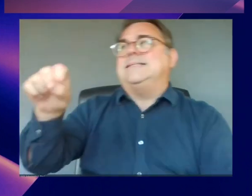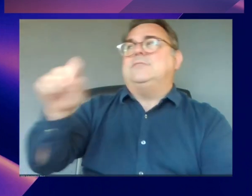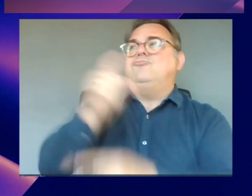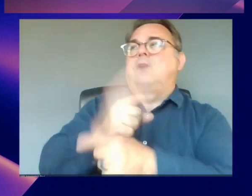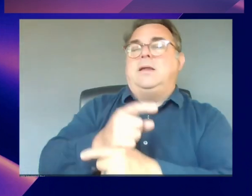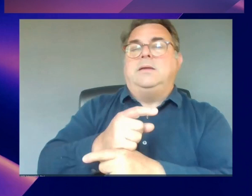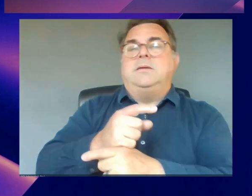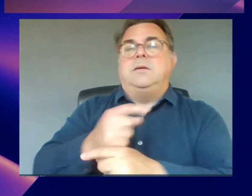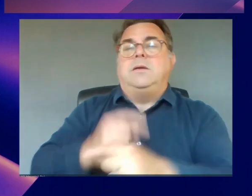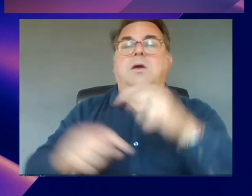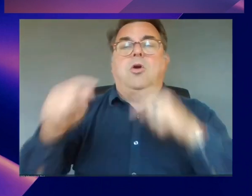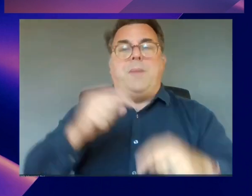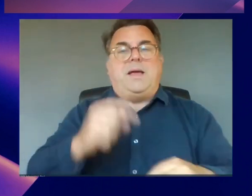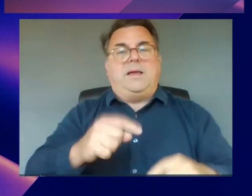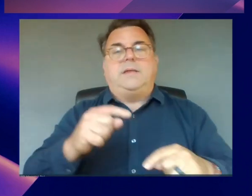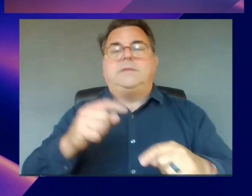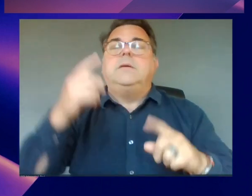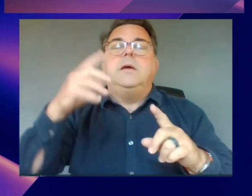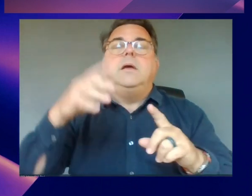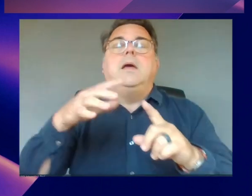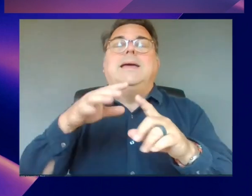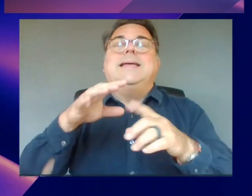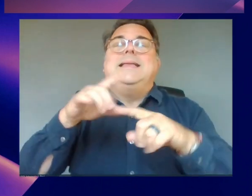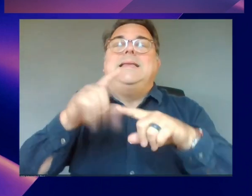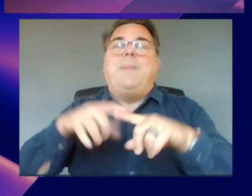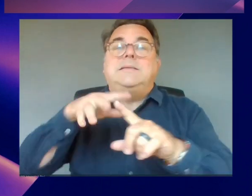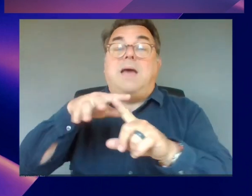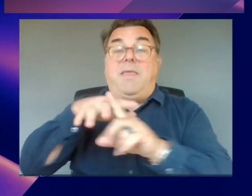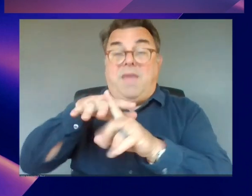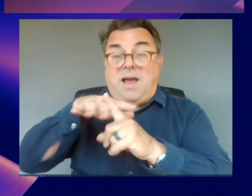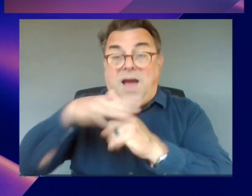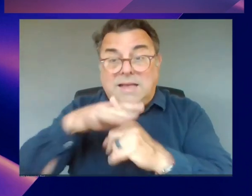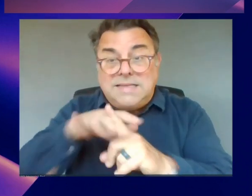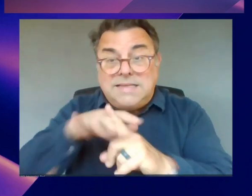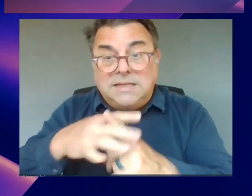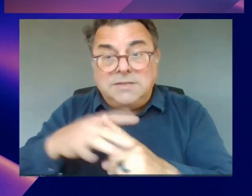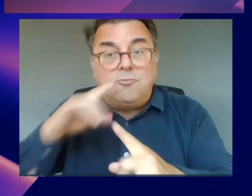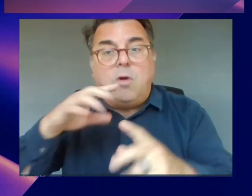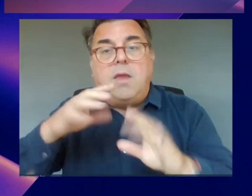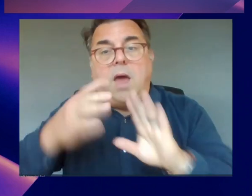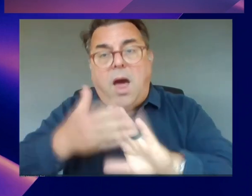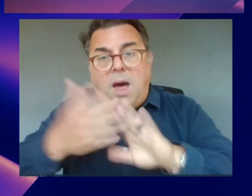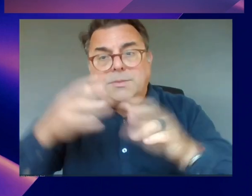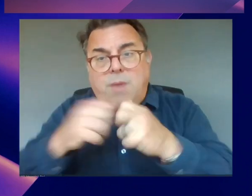it's very contextualized to your operational issues. And what you see in this log group is